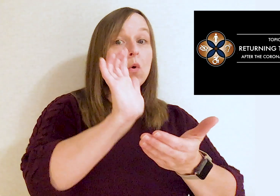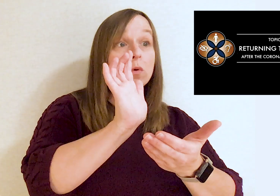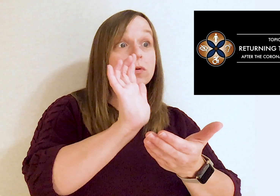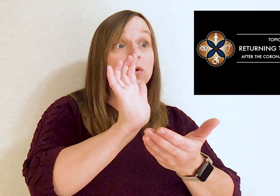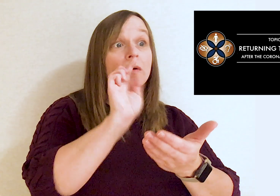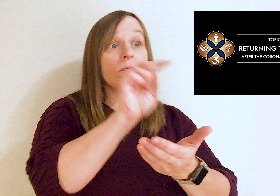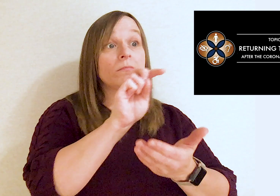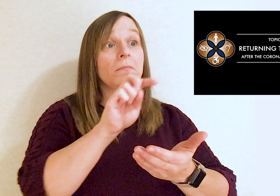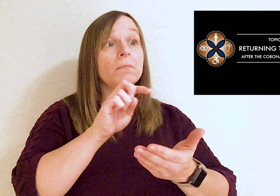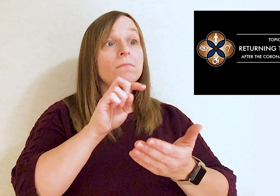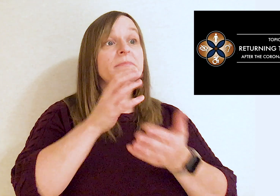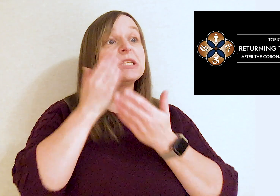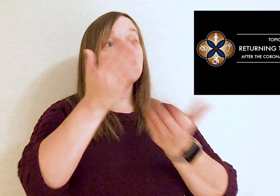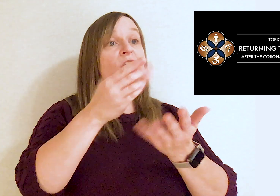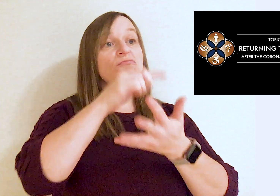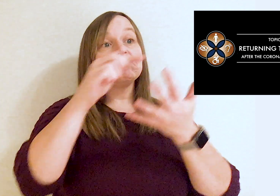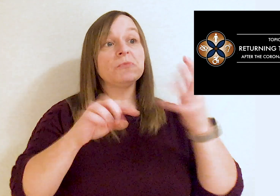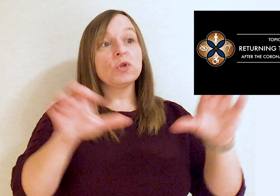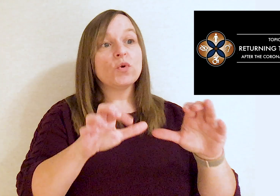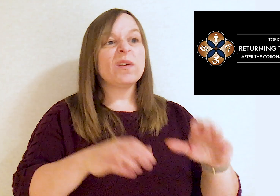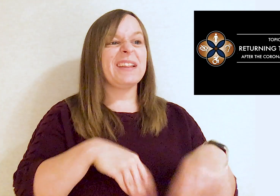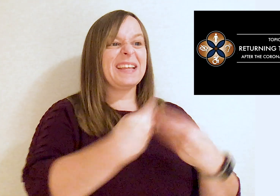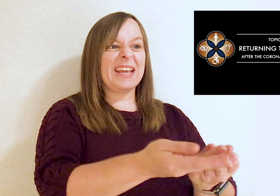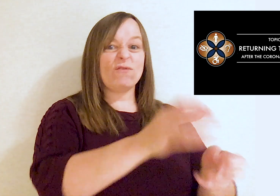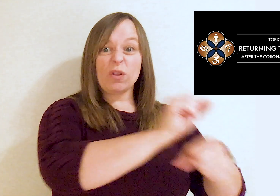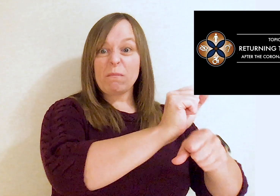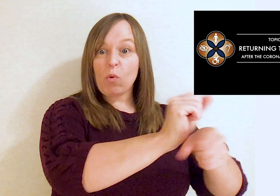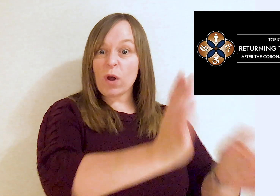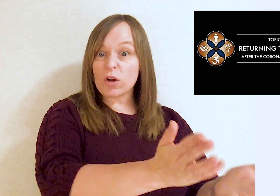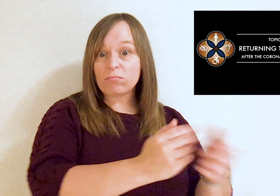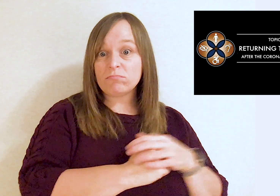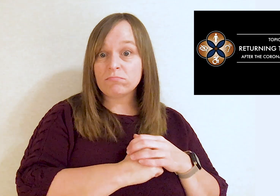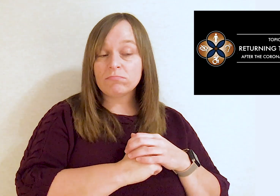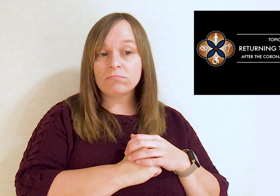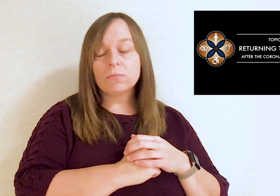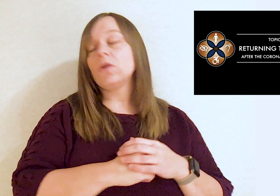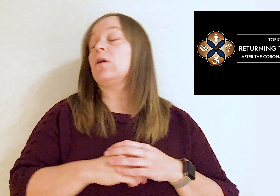you step into that meeting with the employer. K: Certainly there is so much